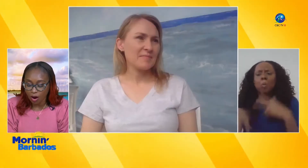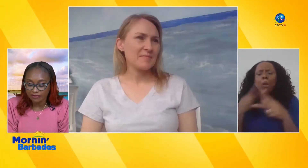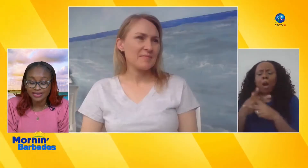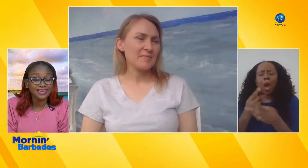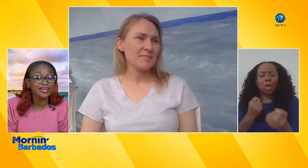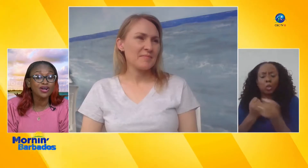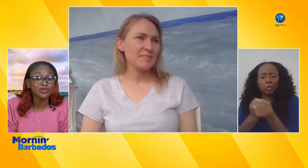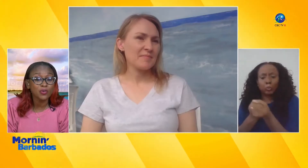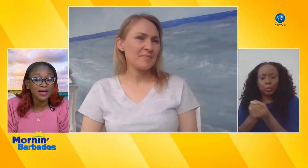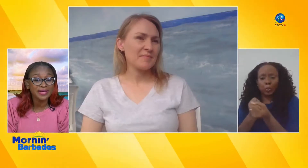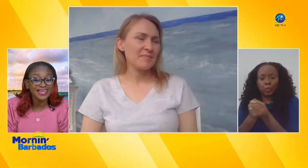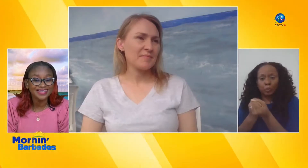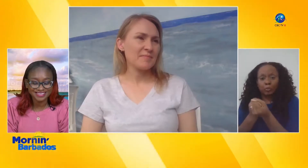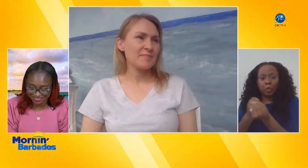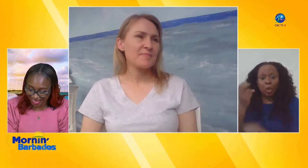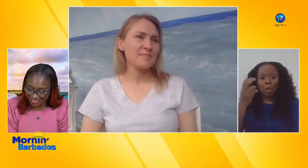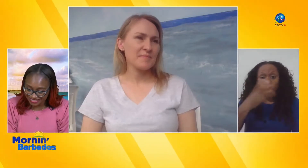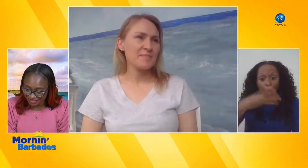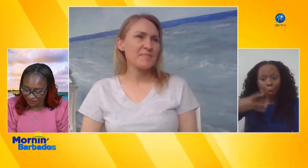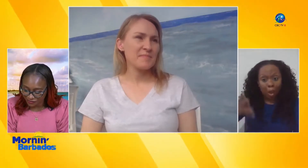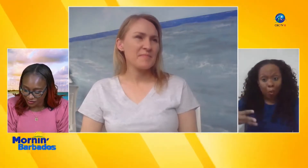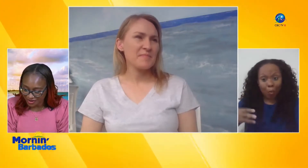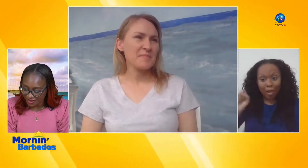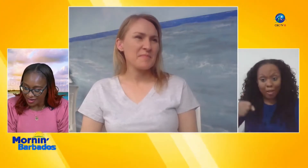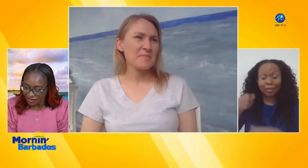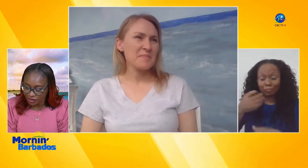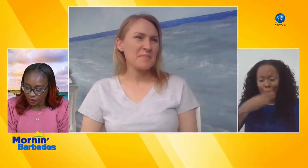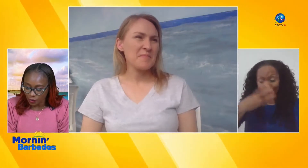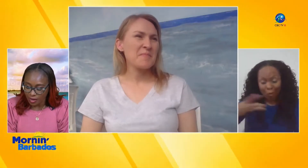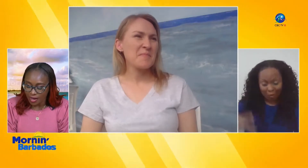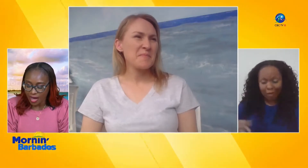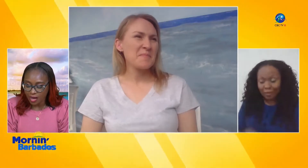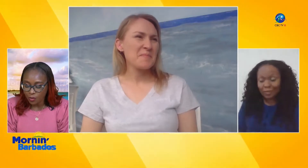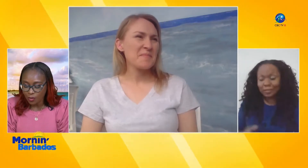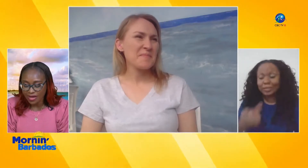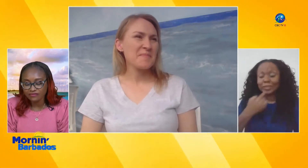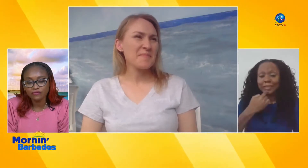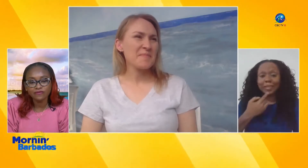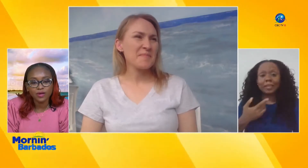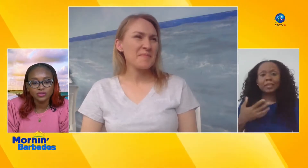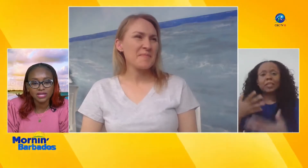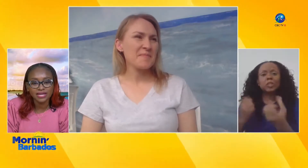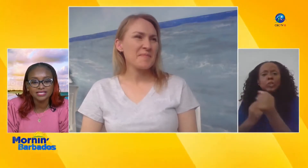warren can i call you Allah is asking for you know how have you found it is